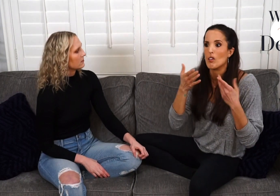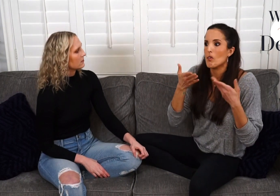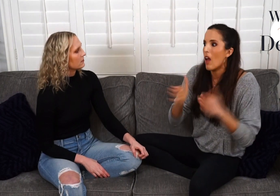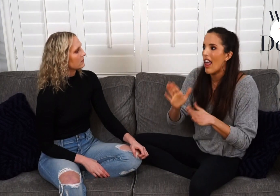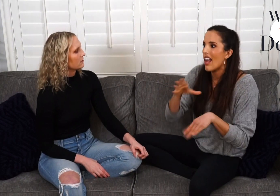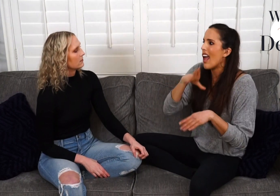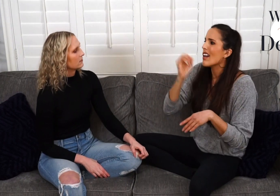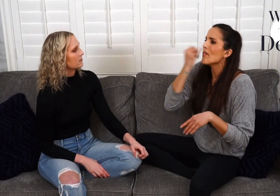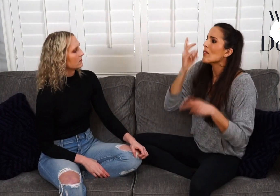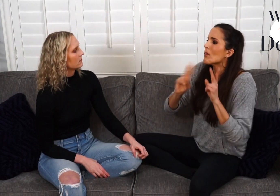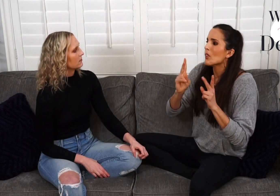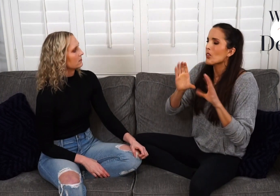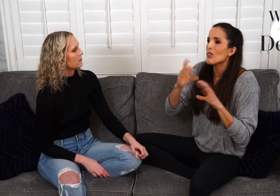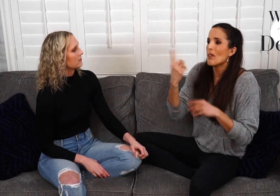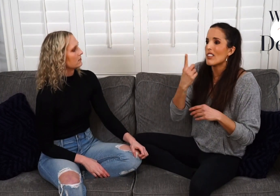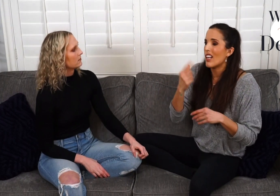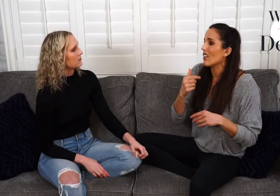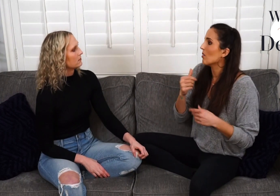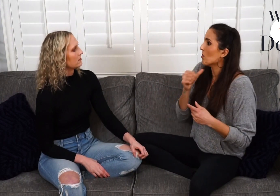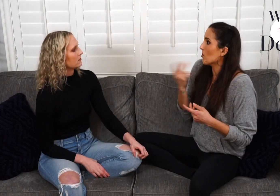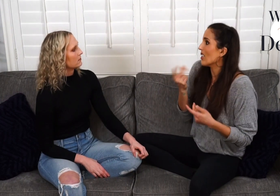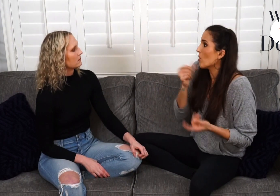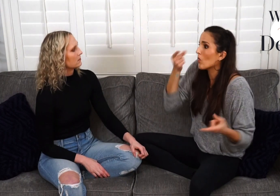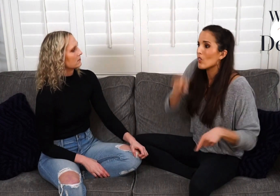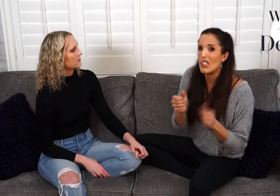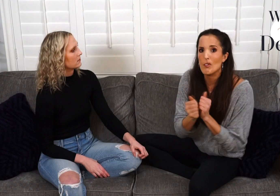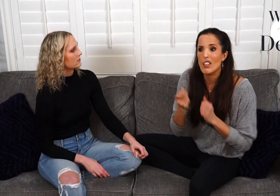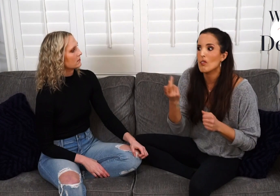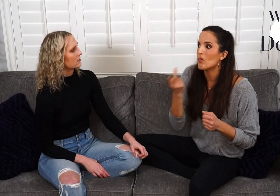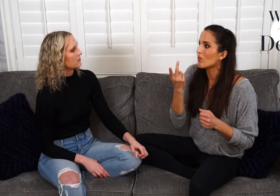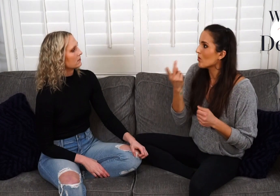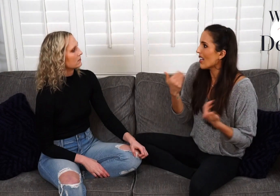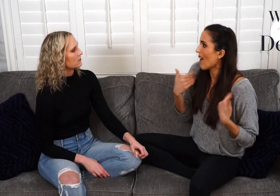a bullying way and if people do something that we don't necessarily agree with, we can have